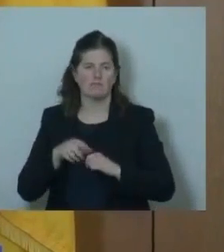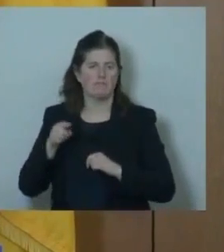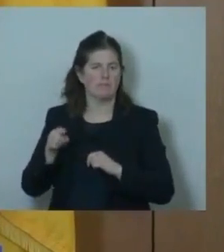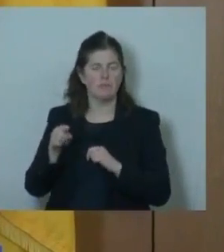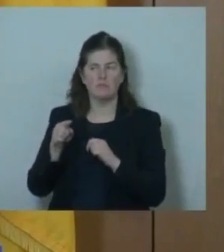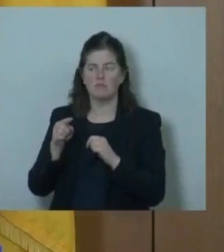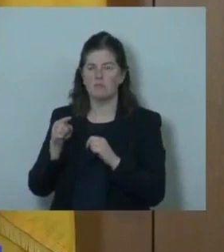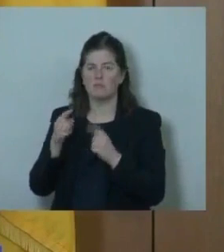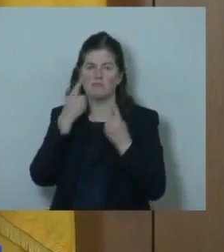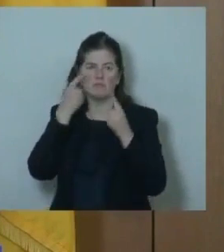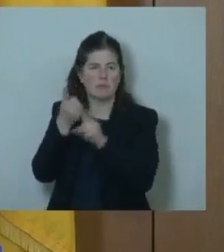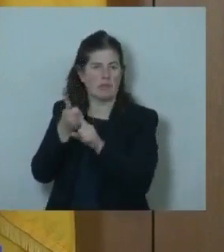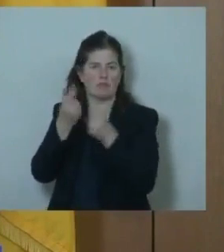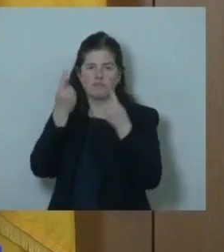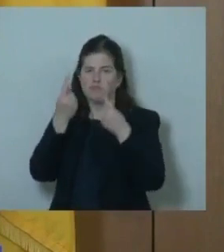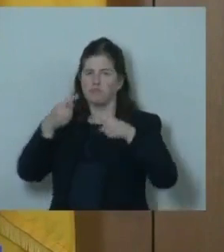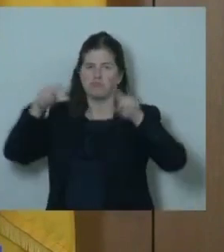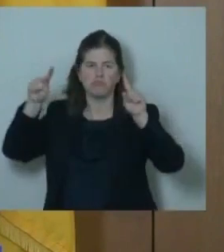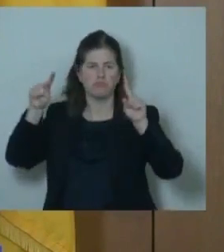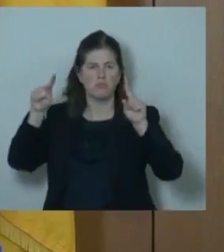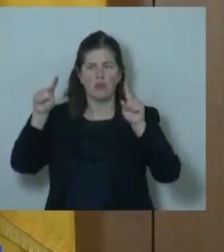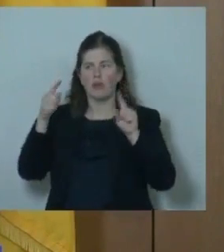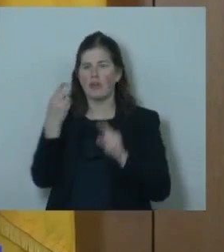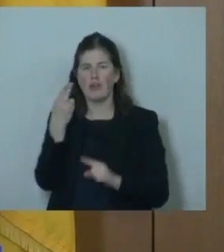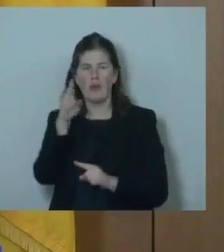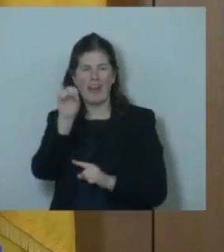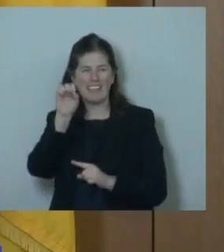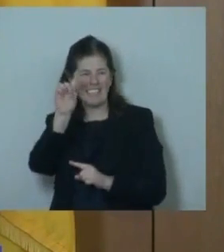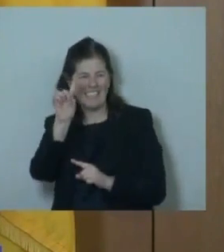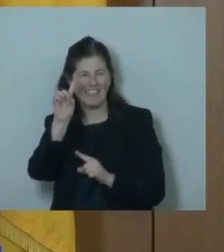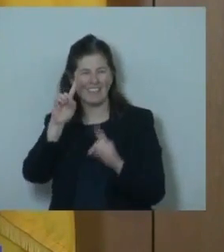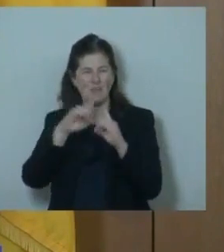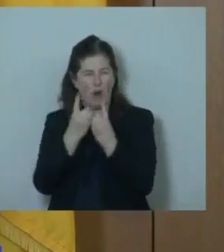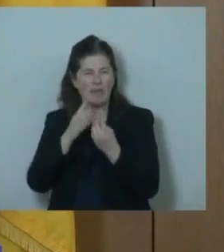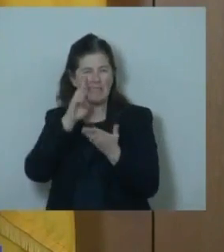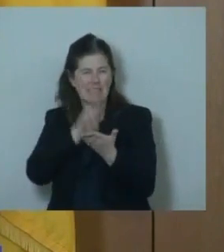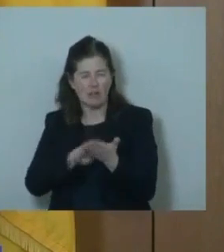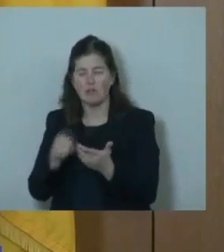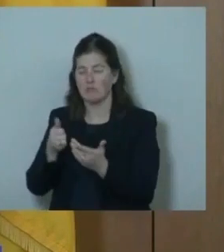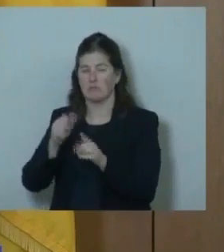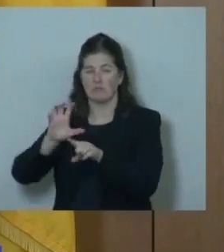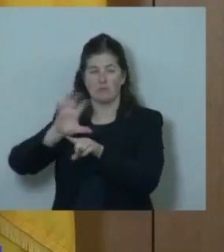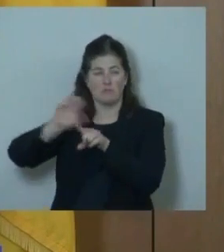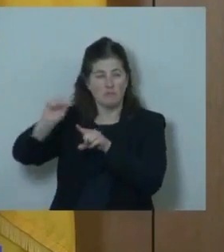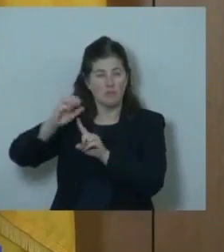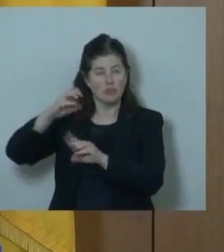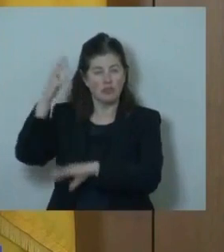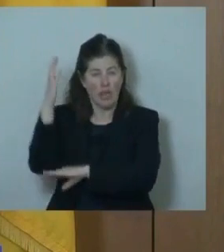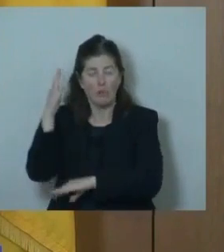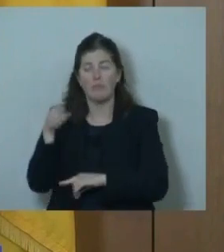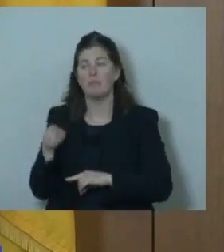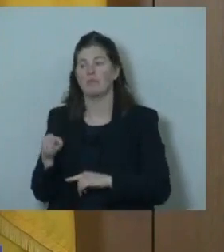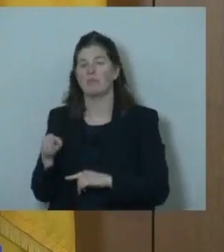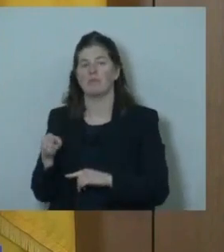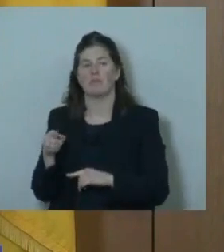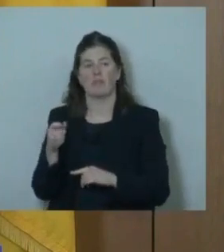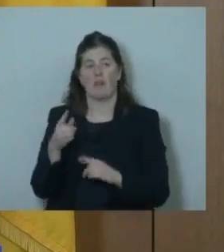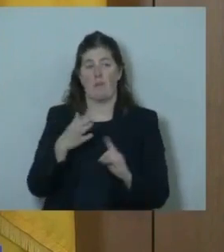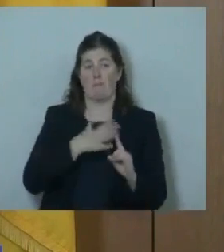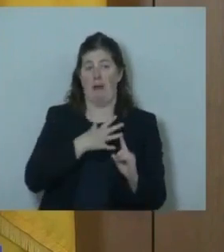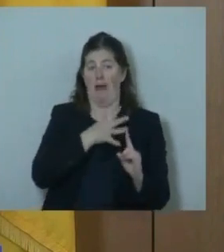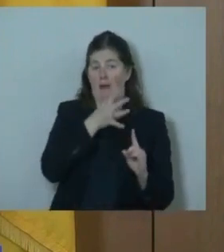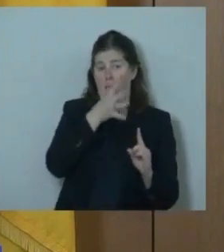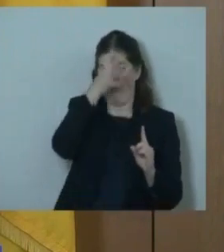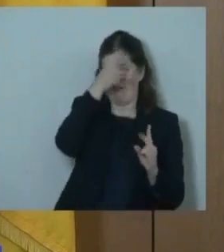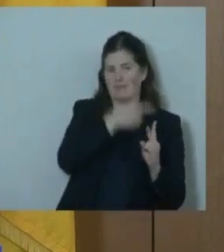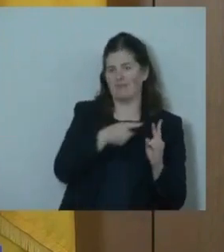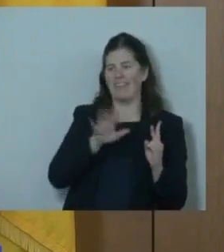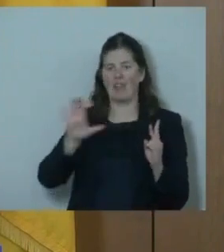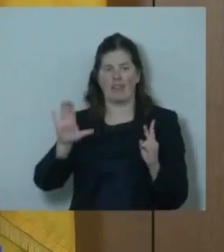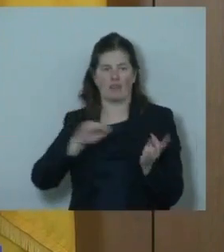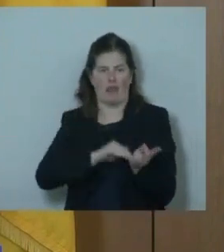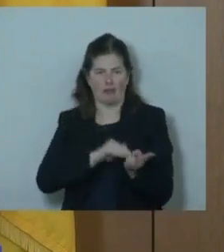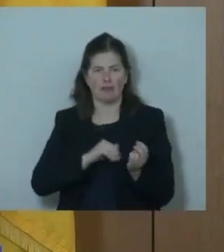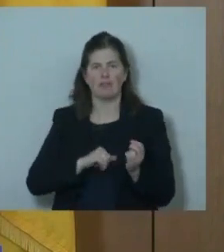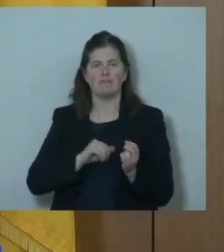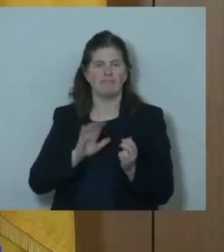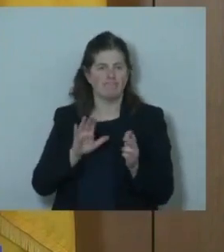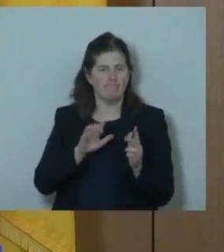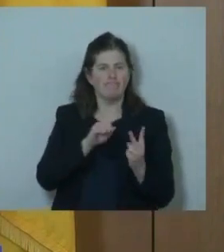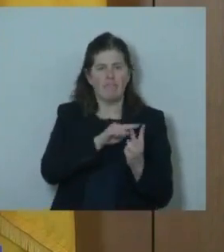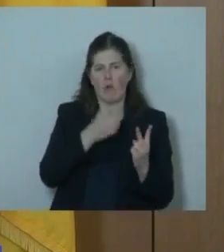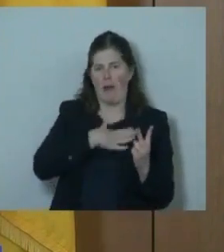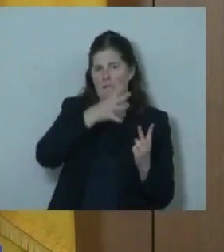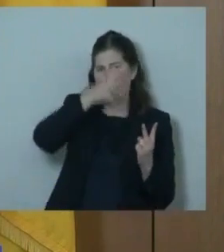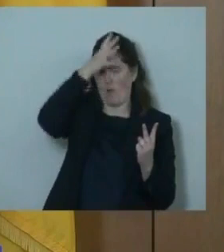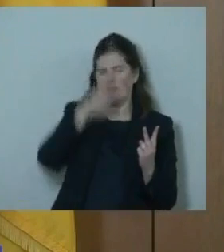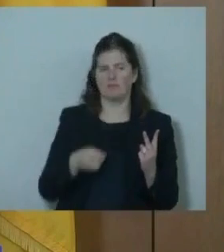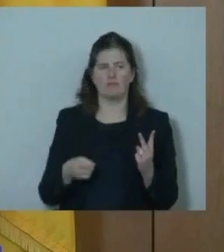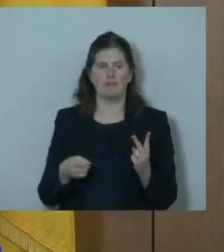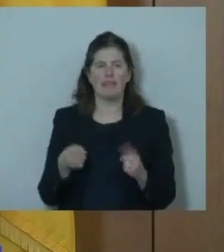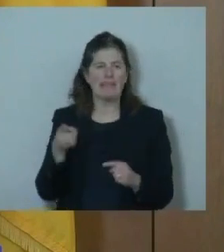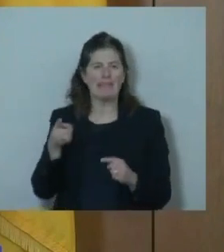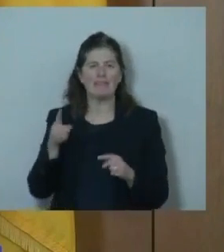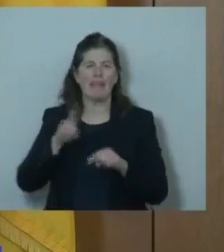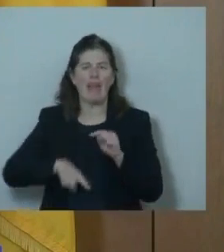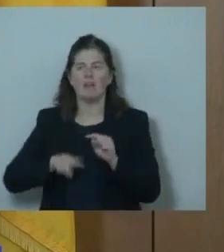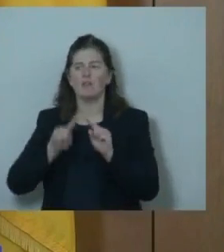ONE, DR. SCRACE IS NOT ONLY AN AMAZING LEADER IN THIS PANDEMIC, AND CERTAINLY AN INCREDIBLY SUCCESSFUL HUMAN SERVICES DEPARTMENT SECRETARY, HE IN FACT AT ONE POINT IN TIME WAS BOTH MY